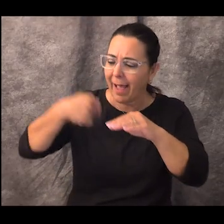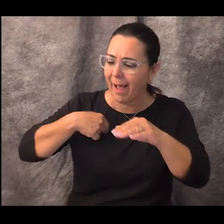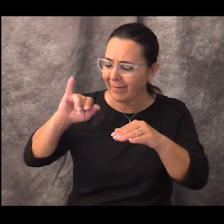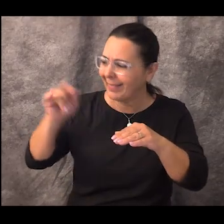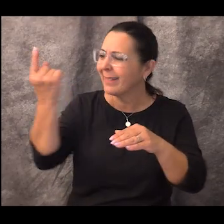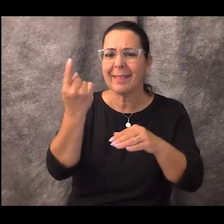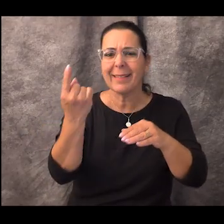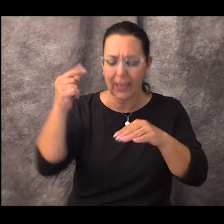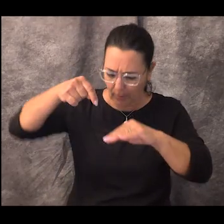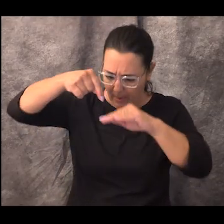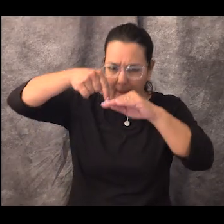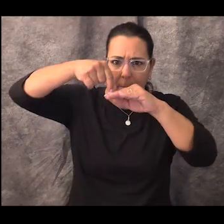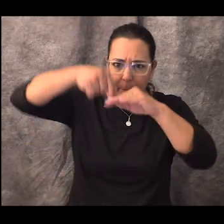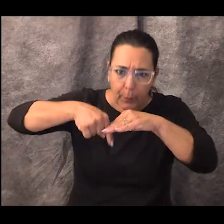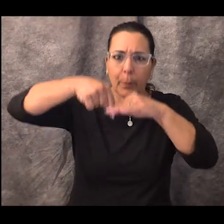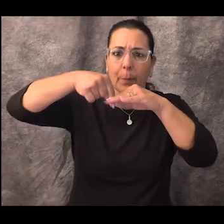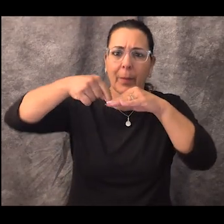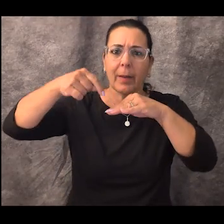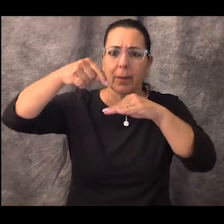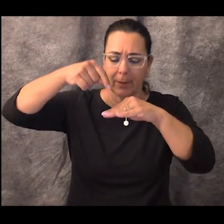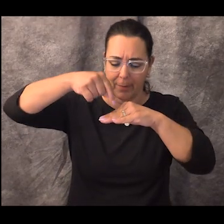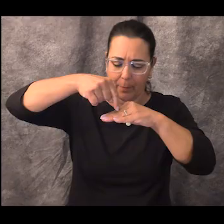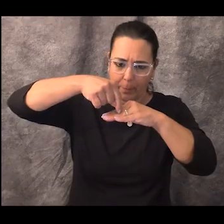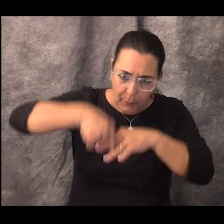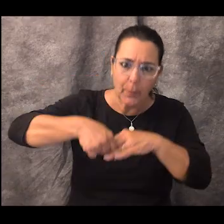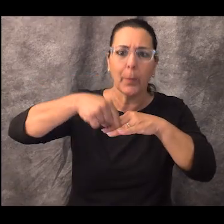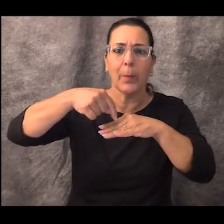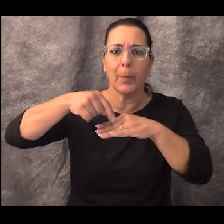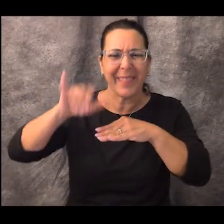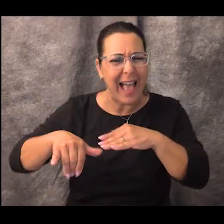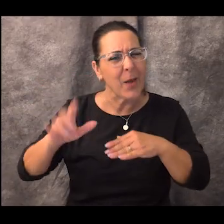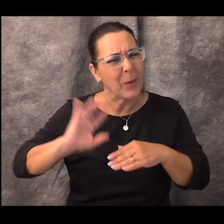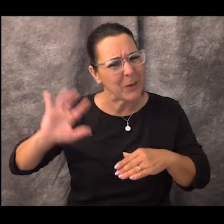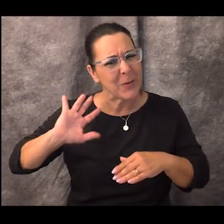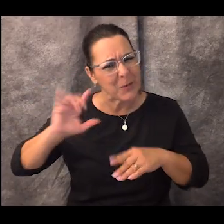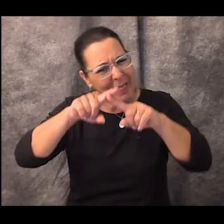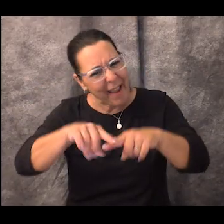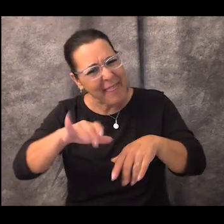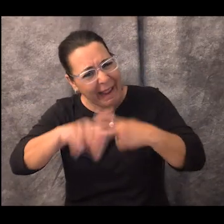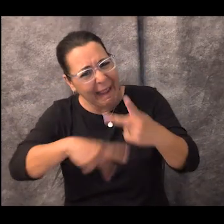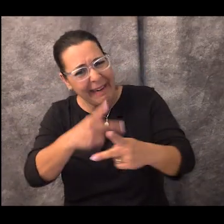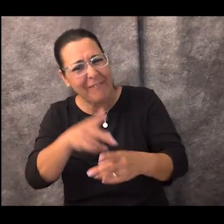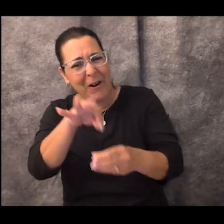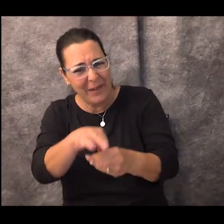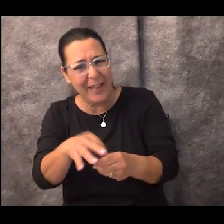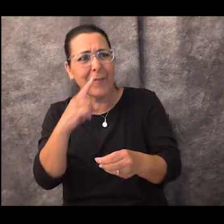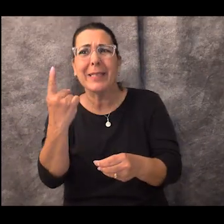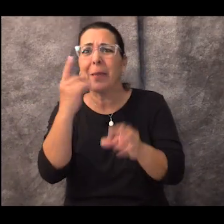remember, like the Hanging Chads and the Pregnant Chads. We used to rely on this. (Eric) Yeah. (Michelle) For something as important as our democracy.